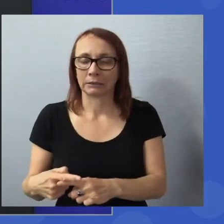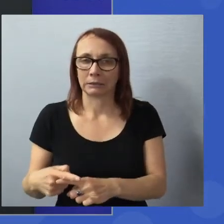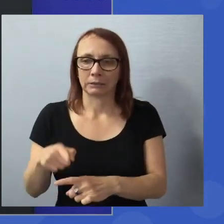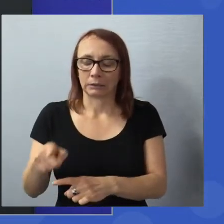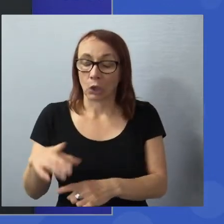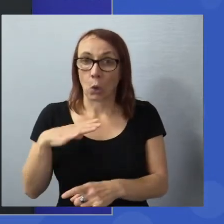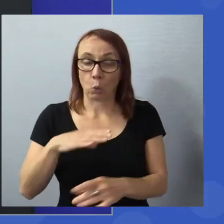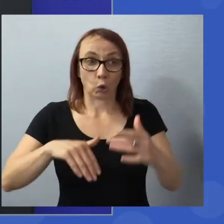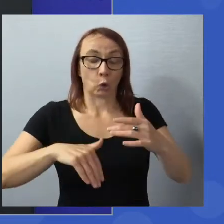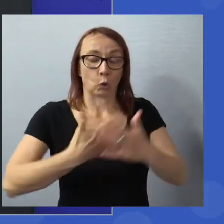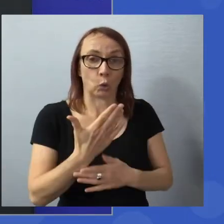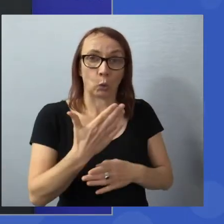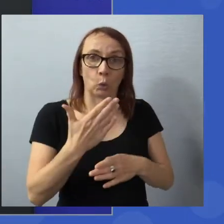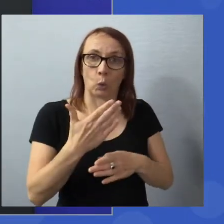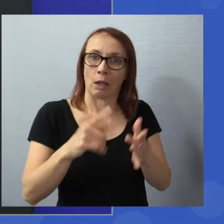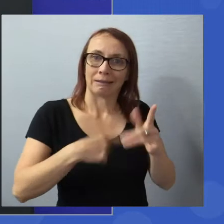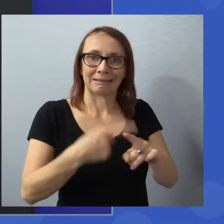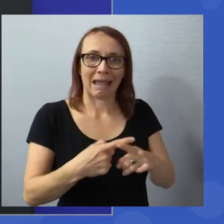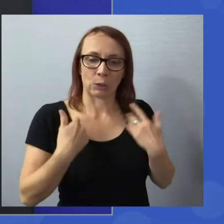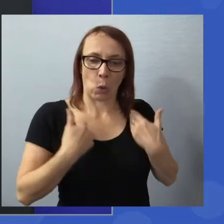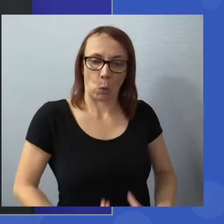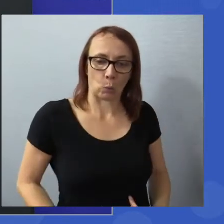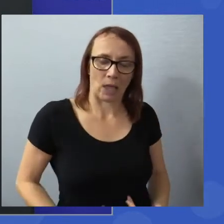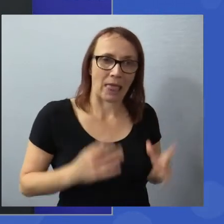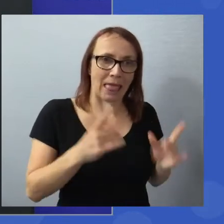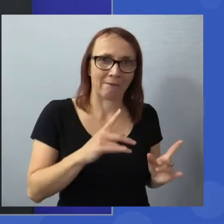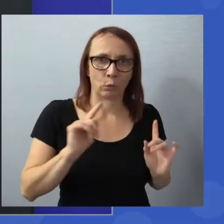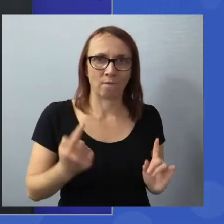new taxes on wealth then we have to look first at the UK level to implement those